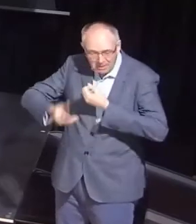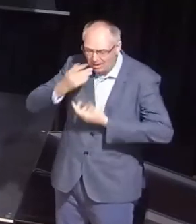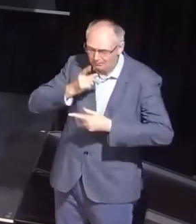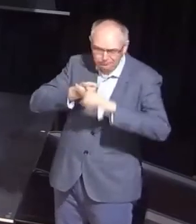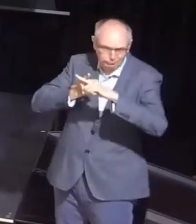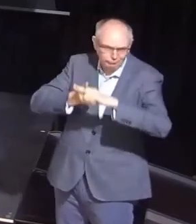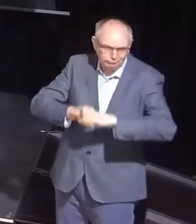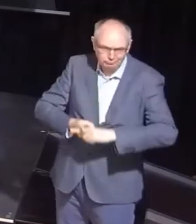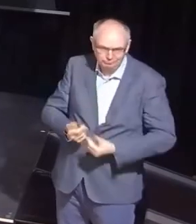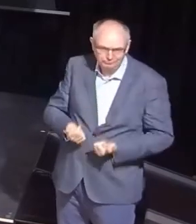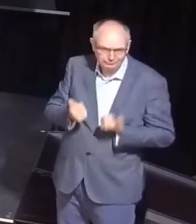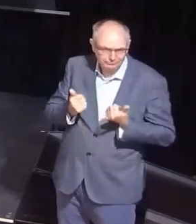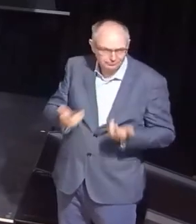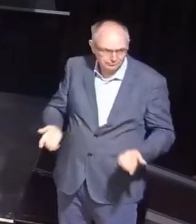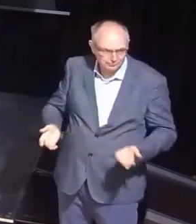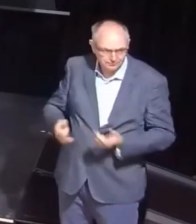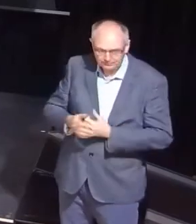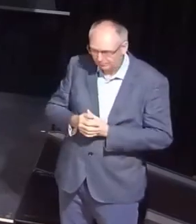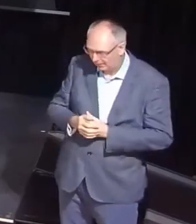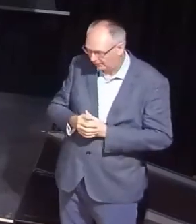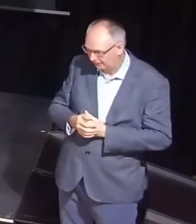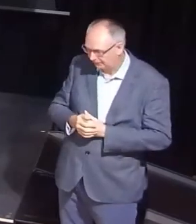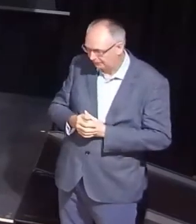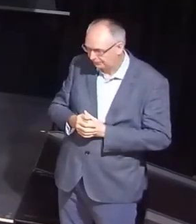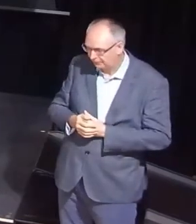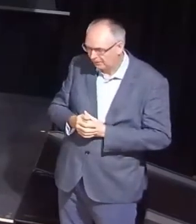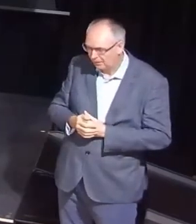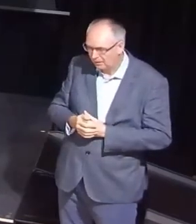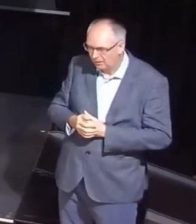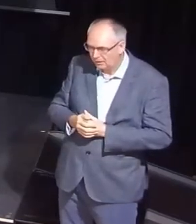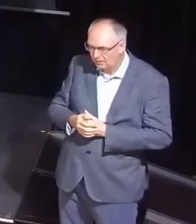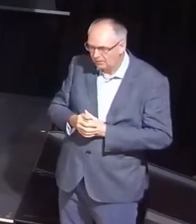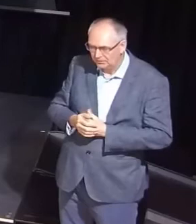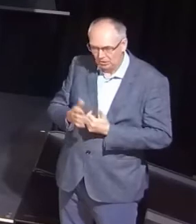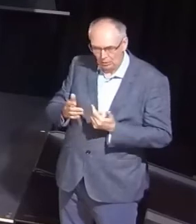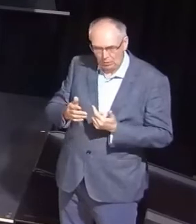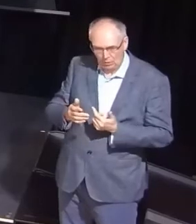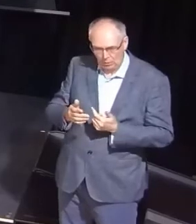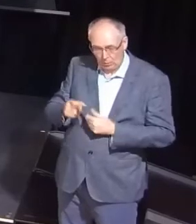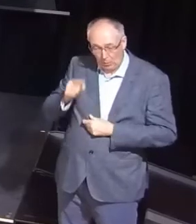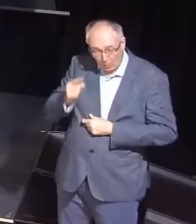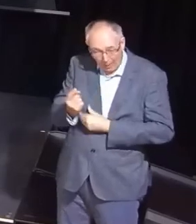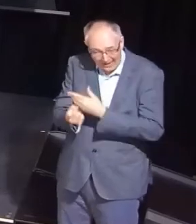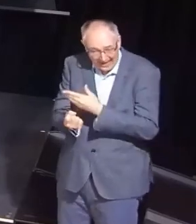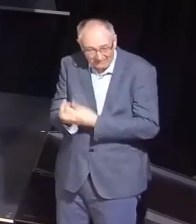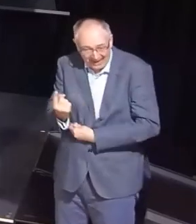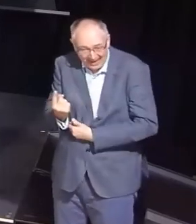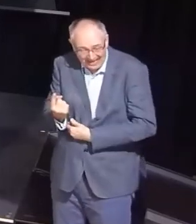and... ..the number of accessibility allies that one event alone generated was...